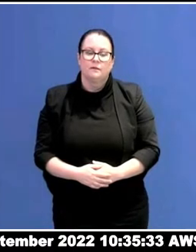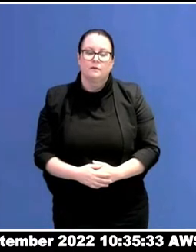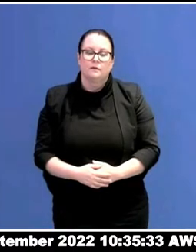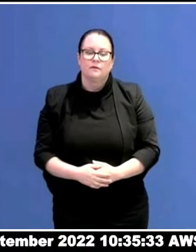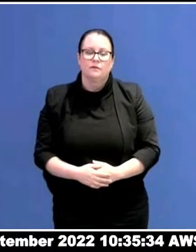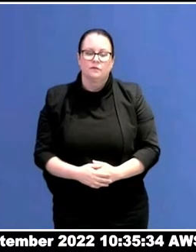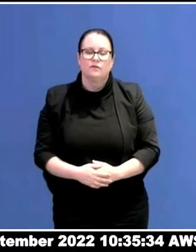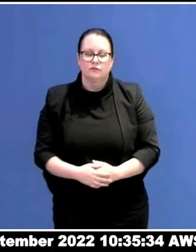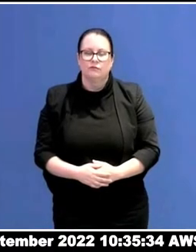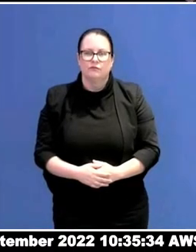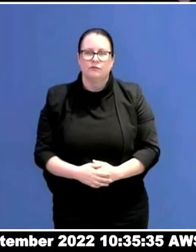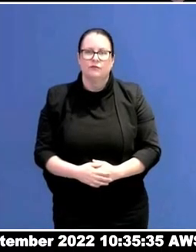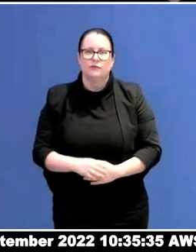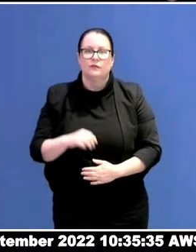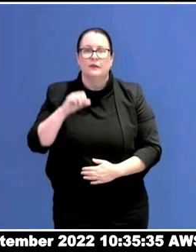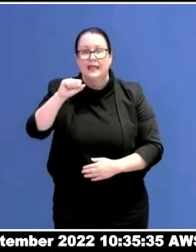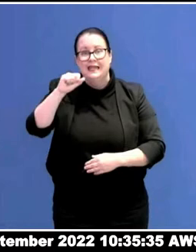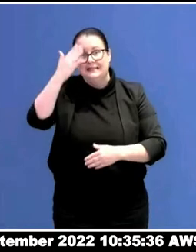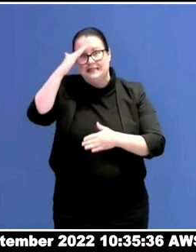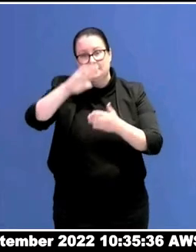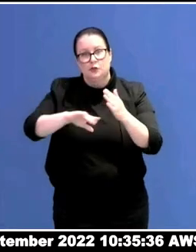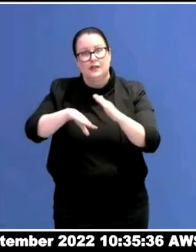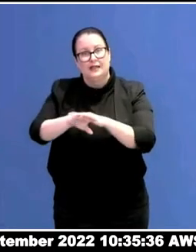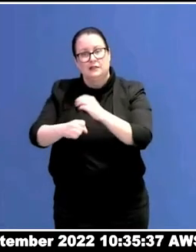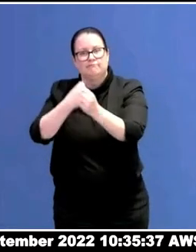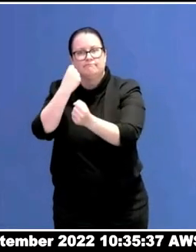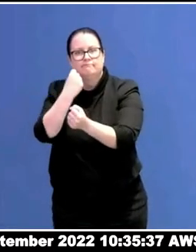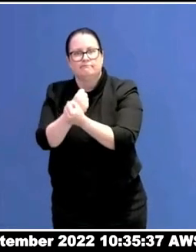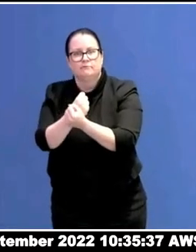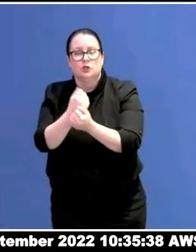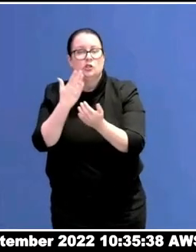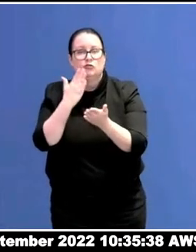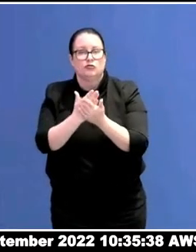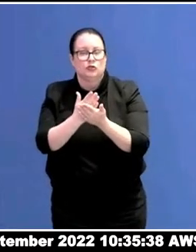"His experience in the detention centre is something that has traumatised us as parents.